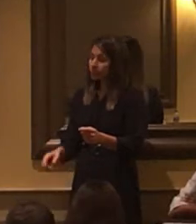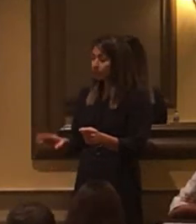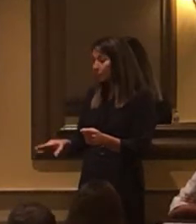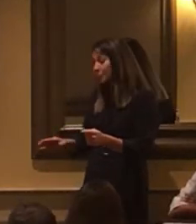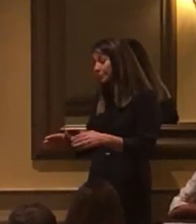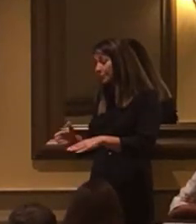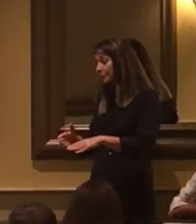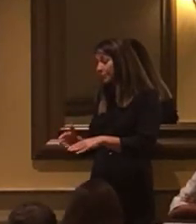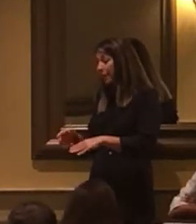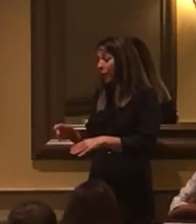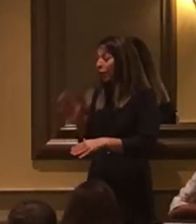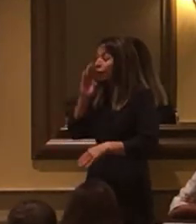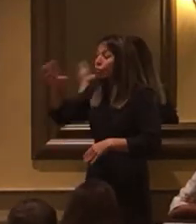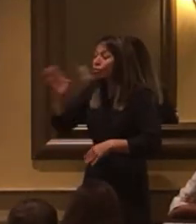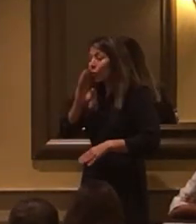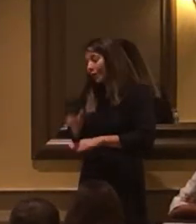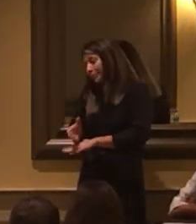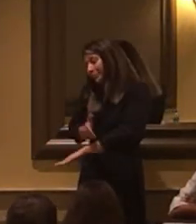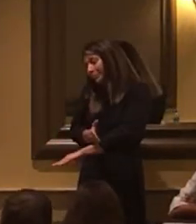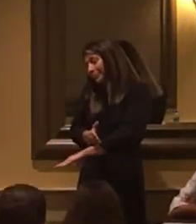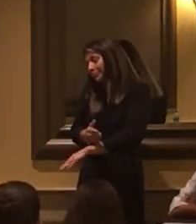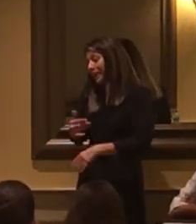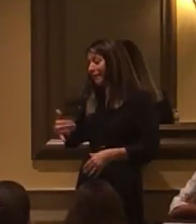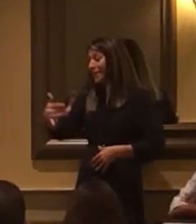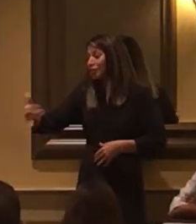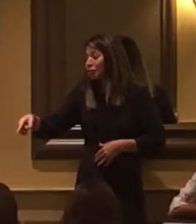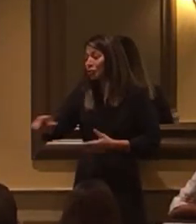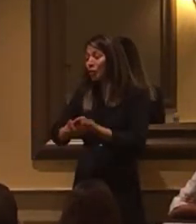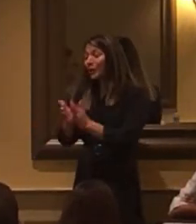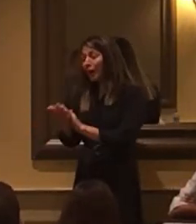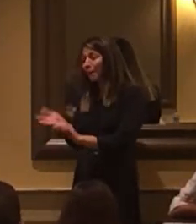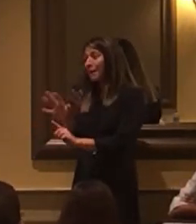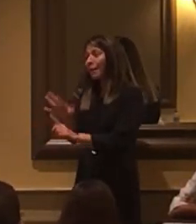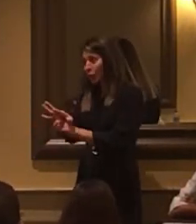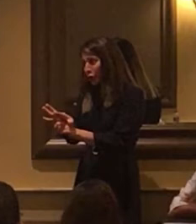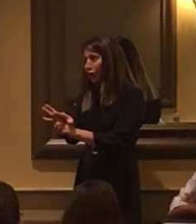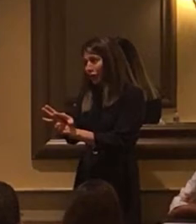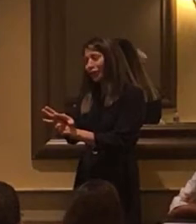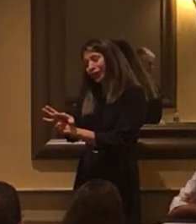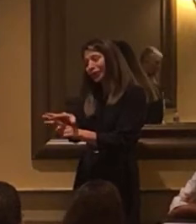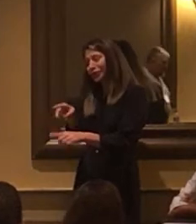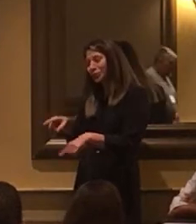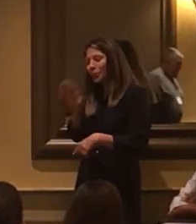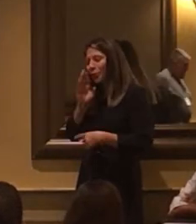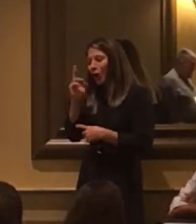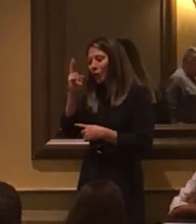you know, eventually you become popular, but you realize it wasn't so bad then.